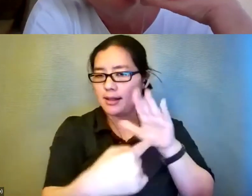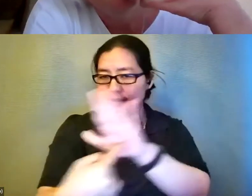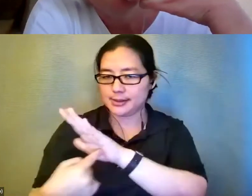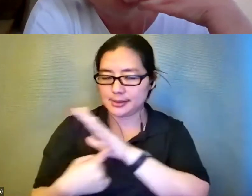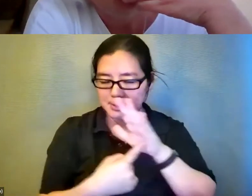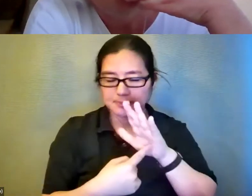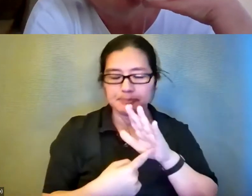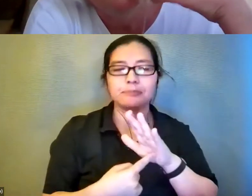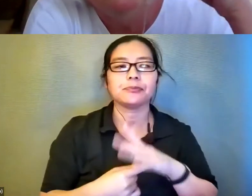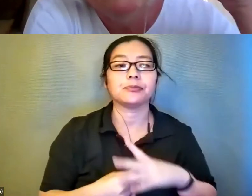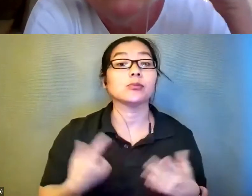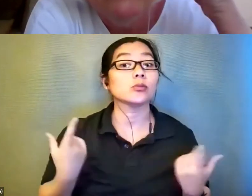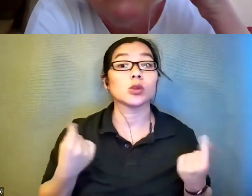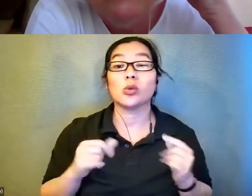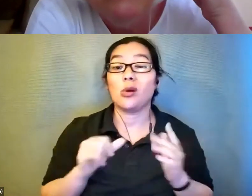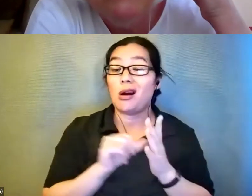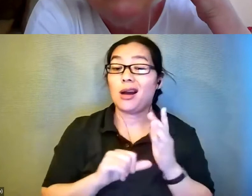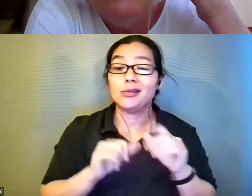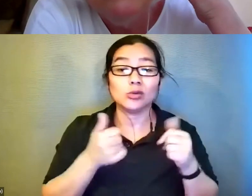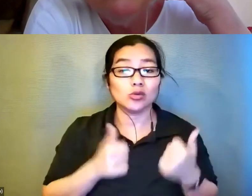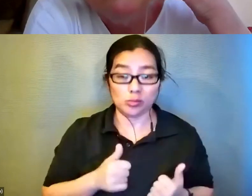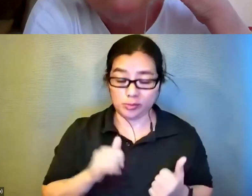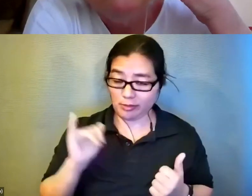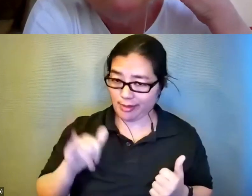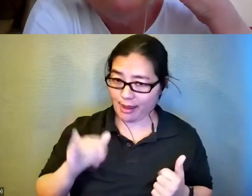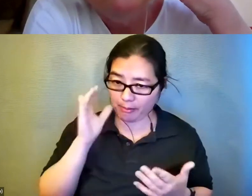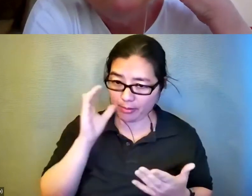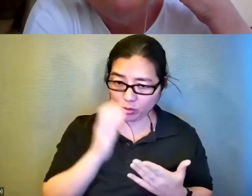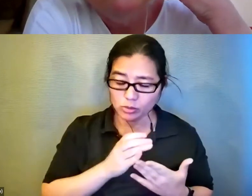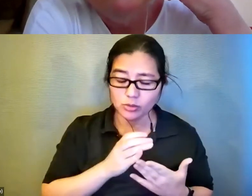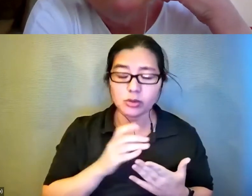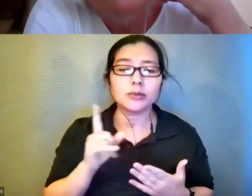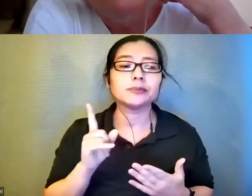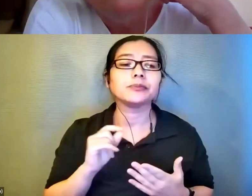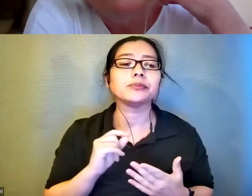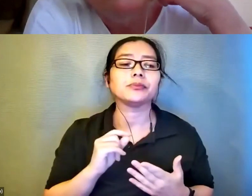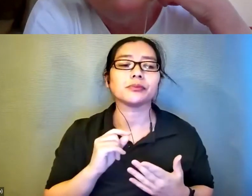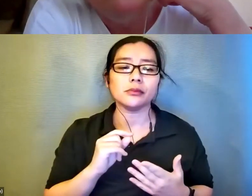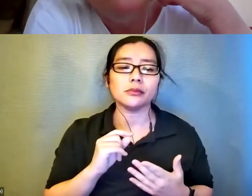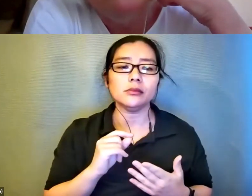sculpted that. And when I finished with it, I